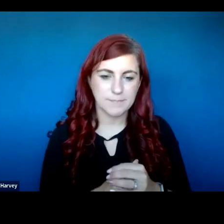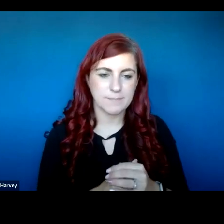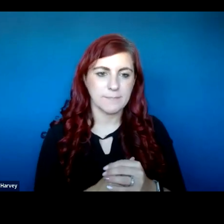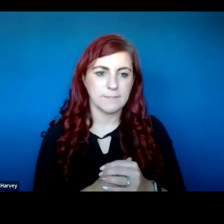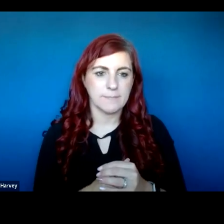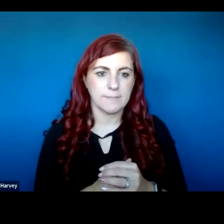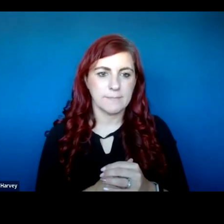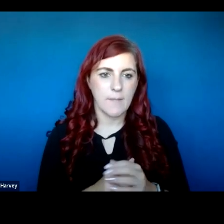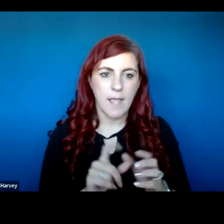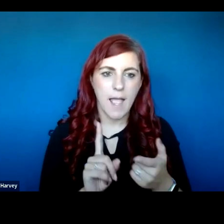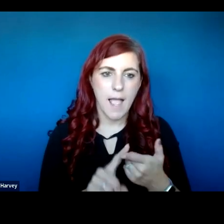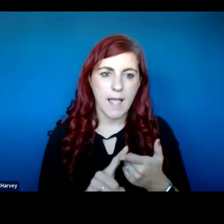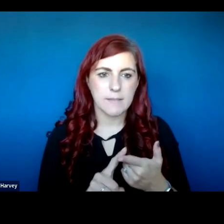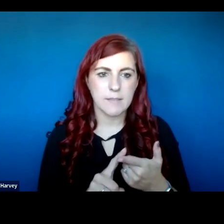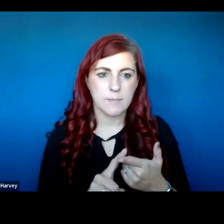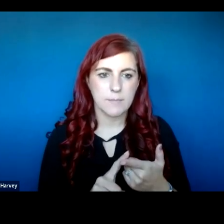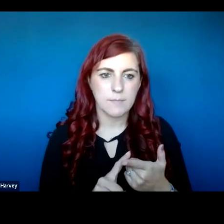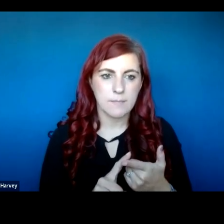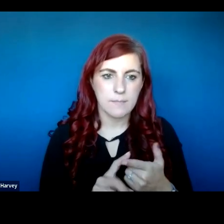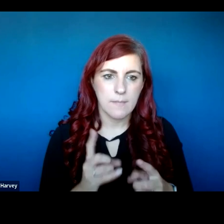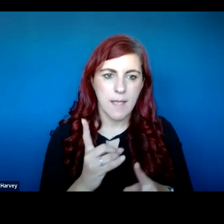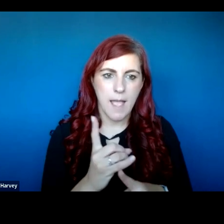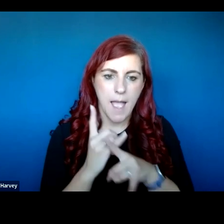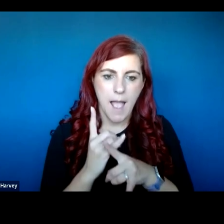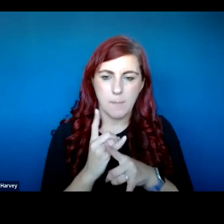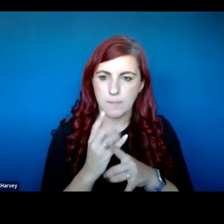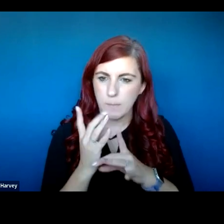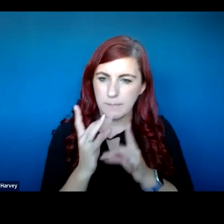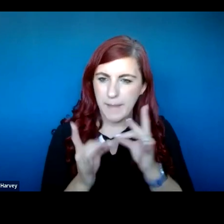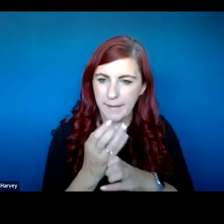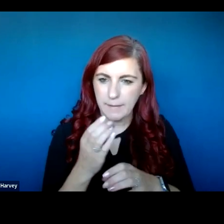And also we can help out to make the coffees as the barista.